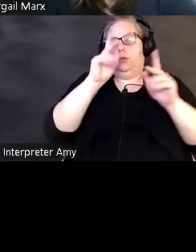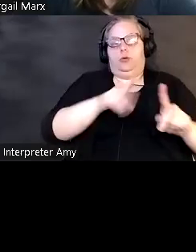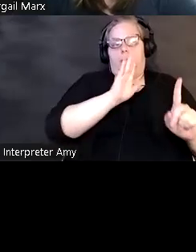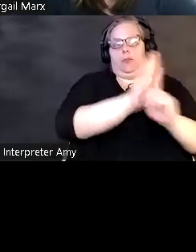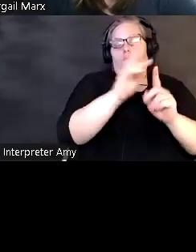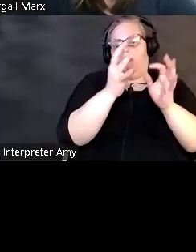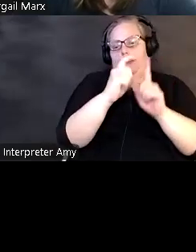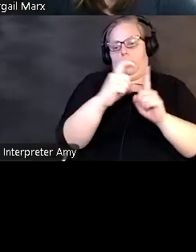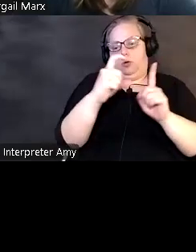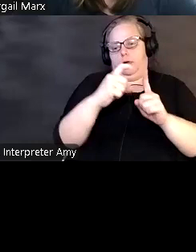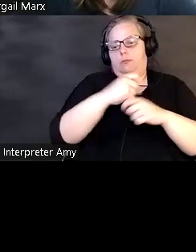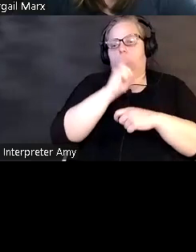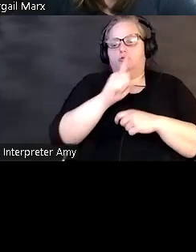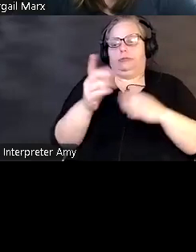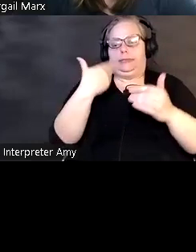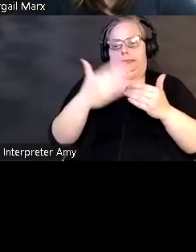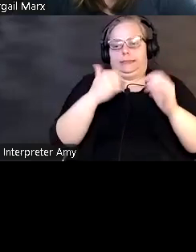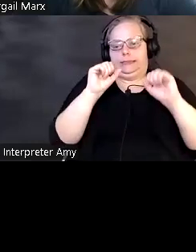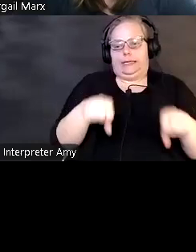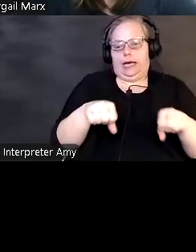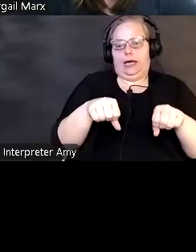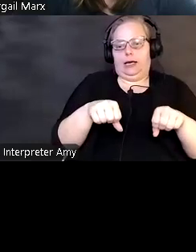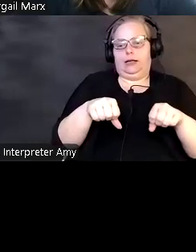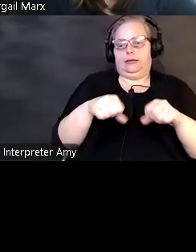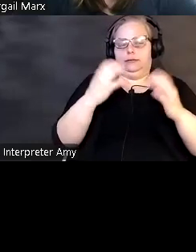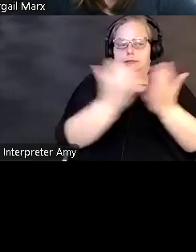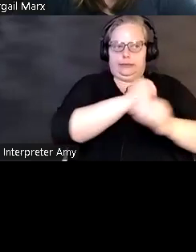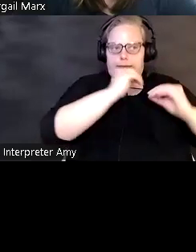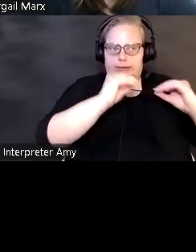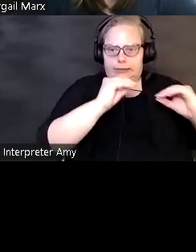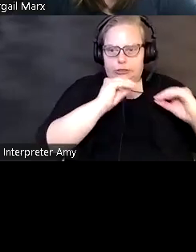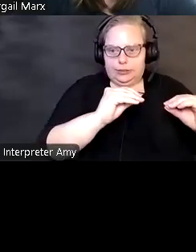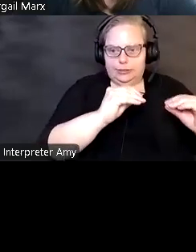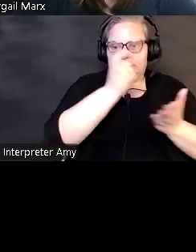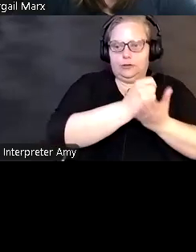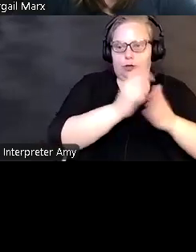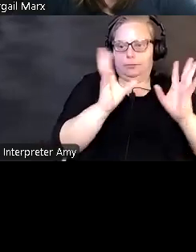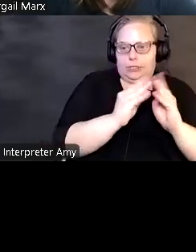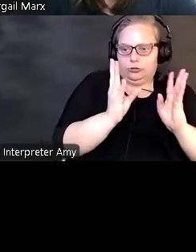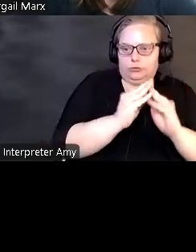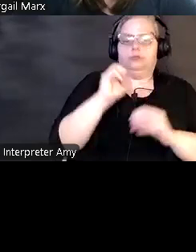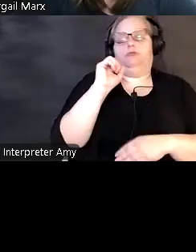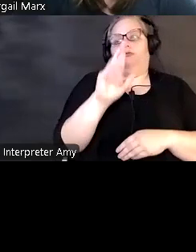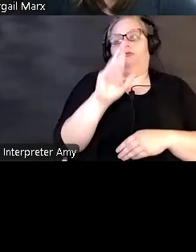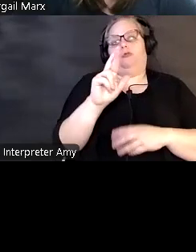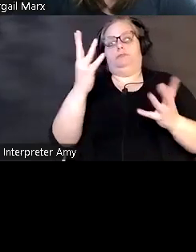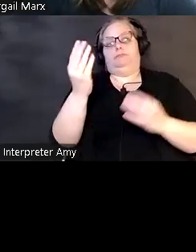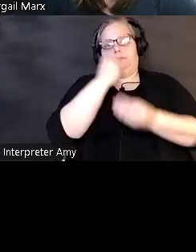easily toggle between teaching, maybe during a therapy session or during a meal time teaching